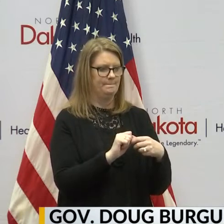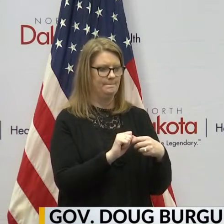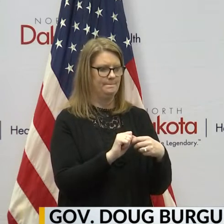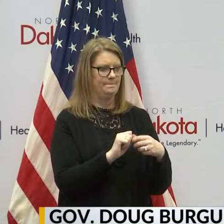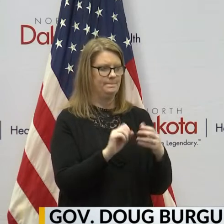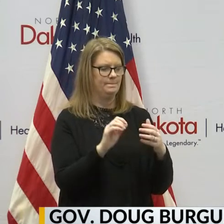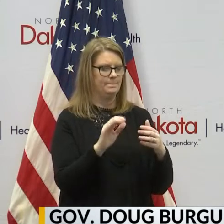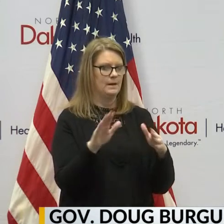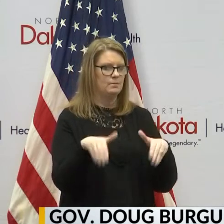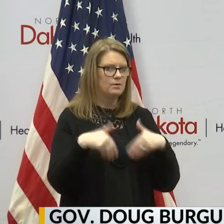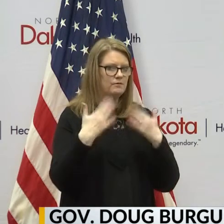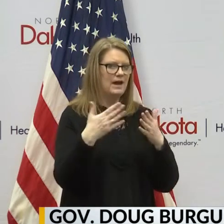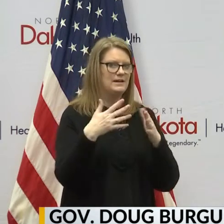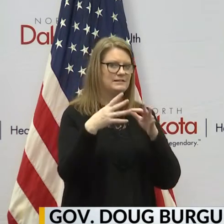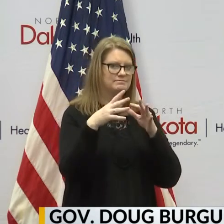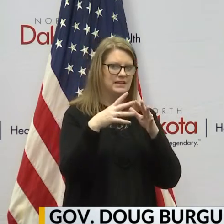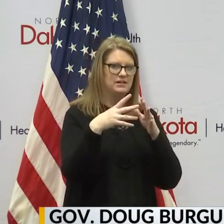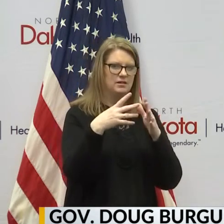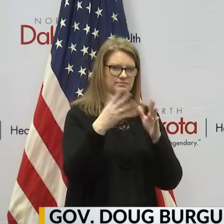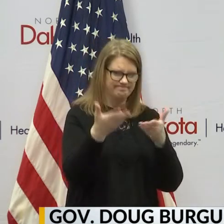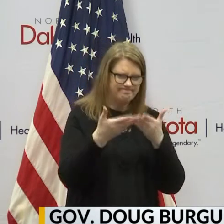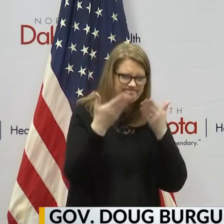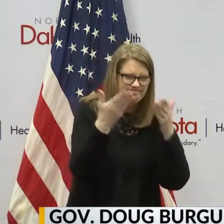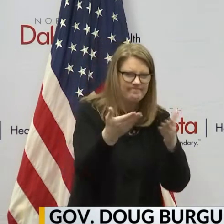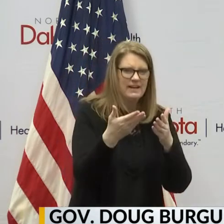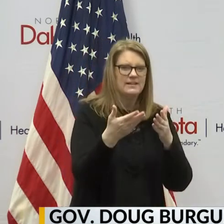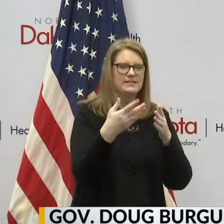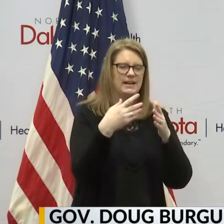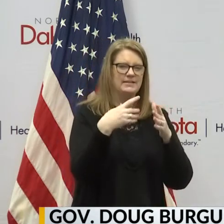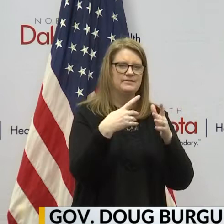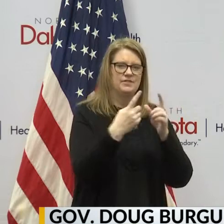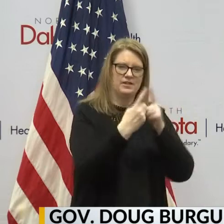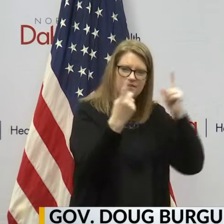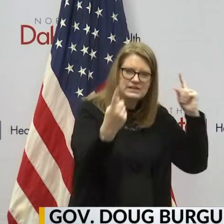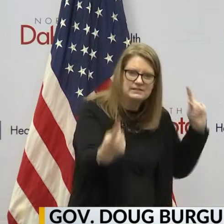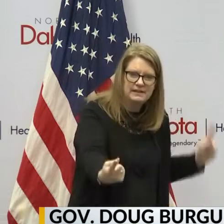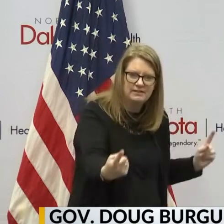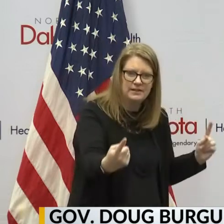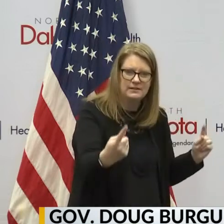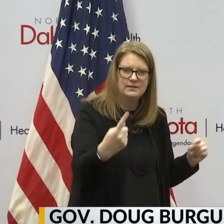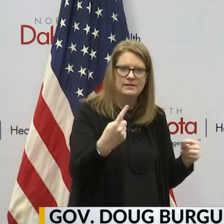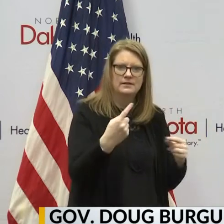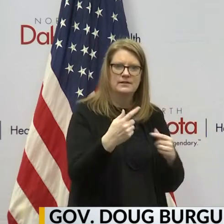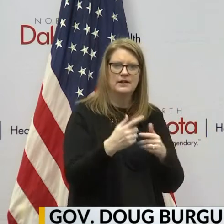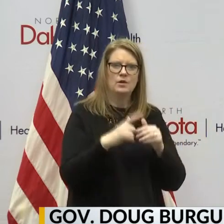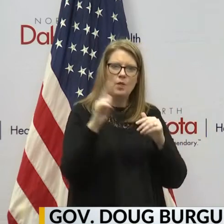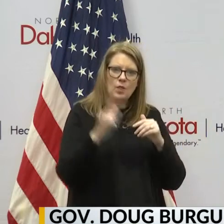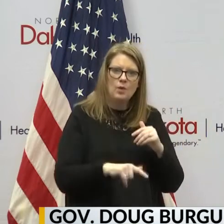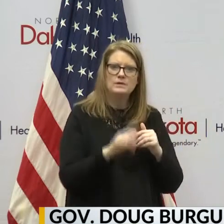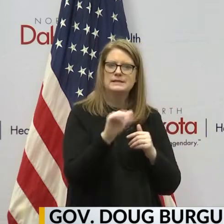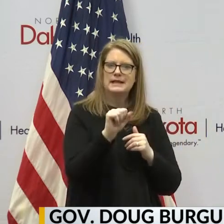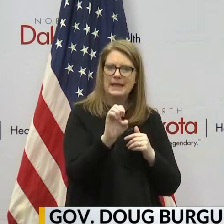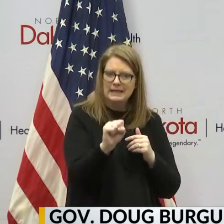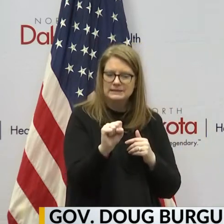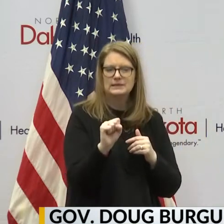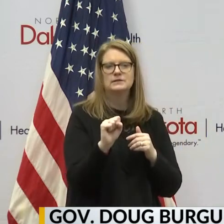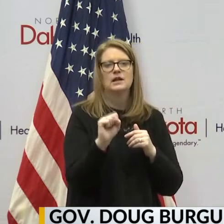THE OTHER THING WHICH WE CAN DO IS AGAIN, AS WE ARE GUIDING, PROVIDING DIRECTIONS IN TERMS OF THE PHYSICAL DISTANCING AND